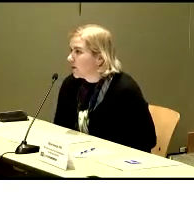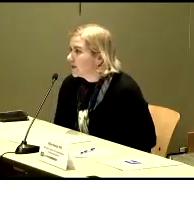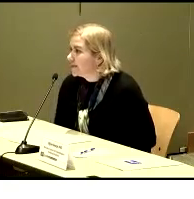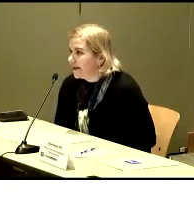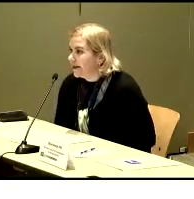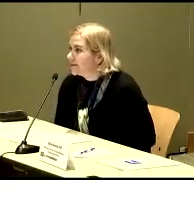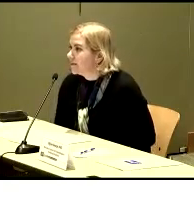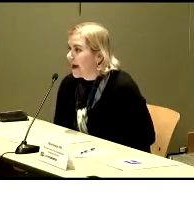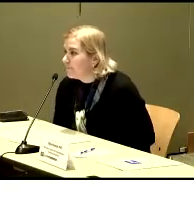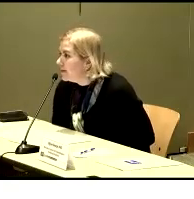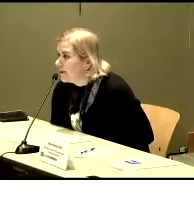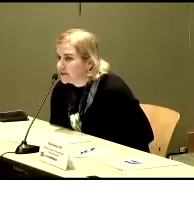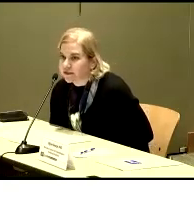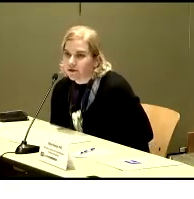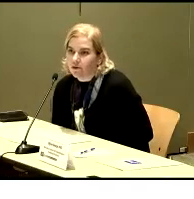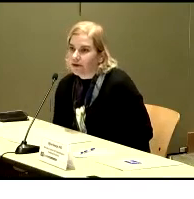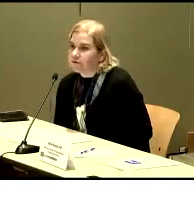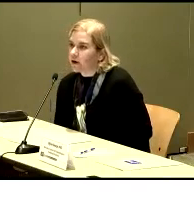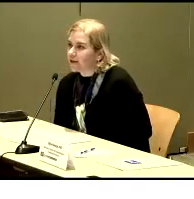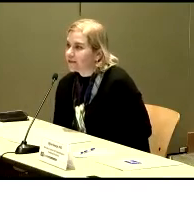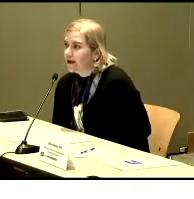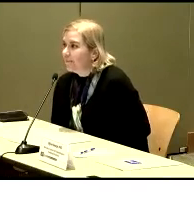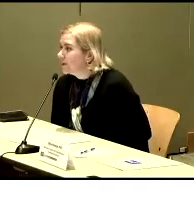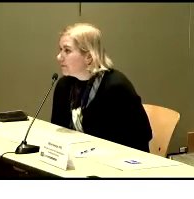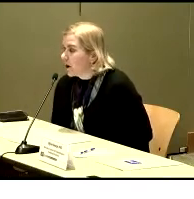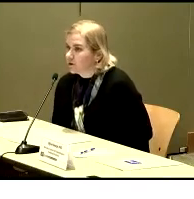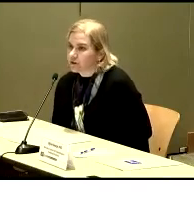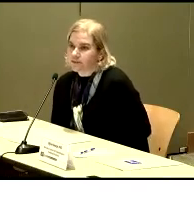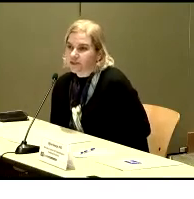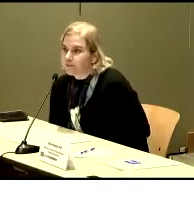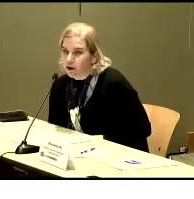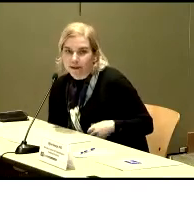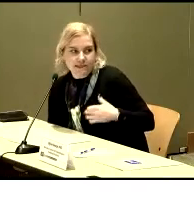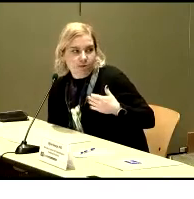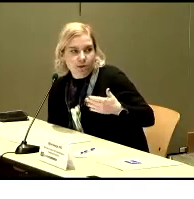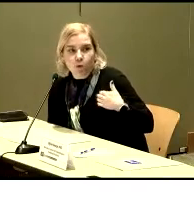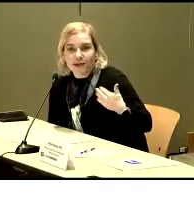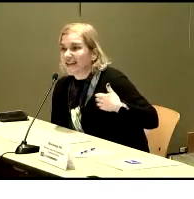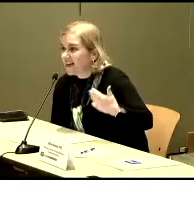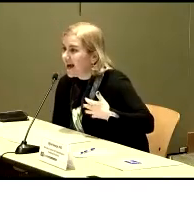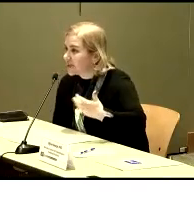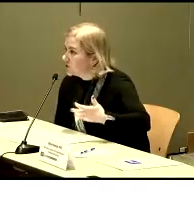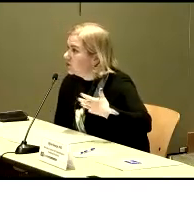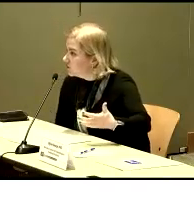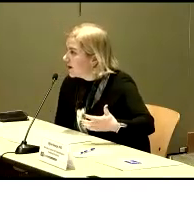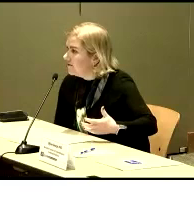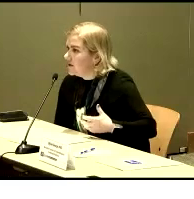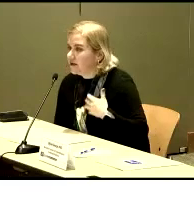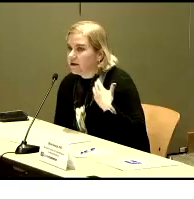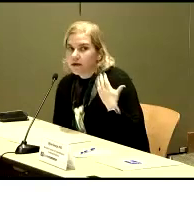for us getting some epi basics going for us, building partnerships, experimenting with what data actually could drive the needle.